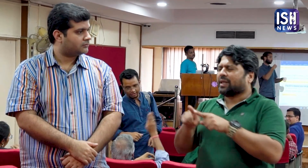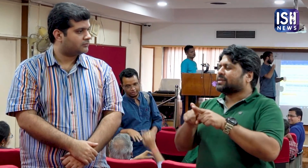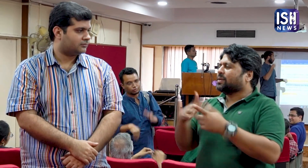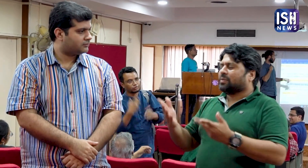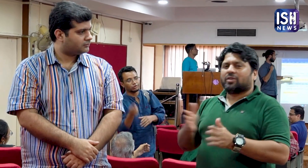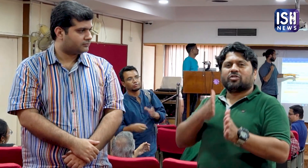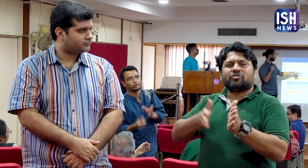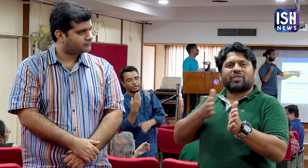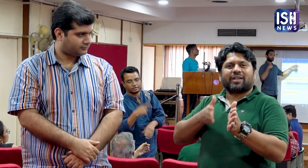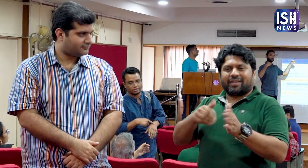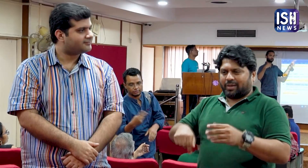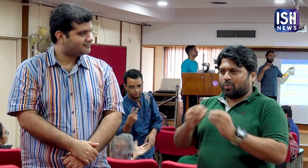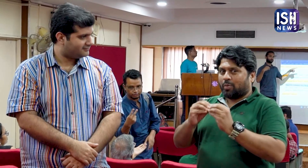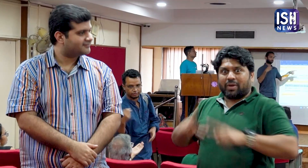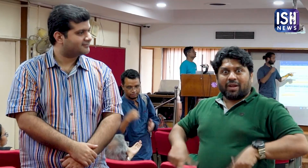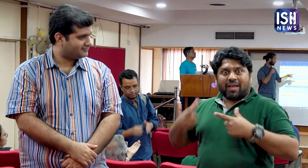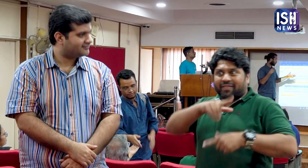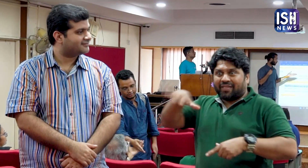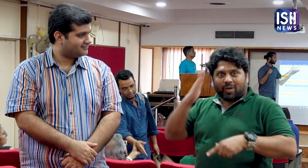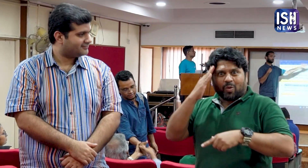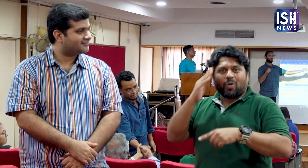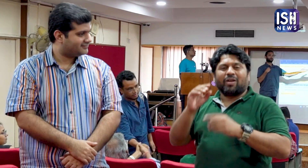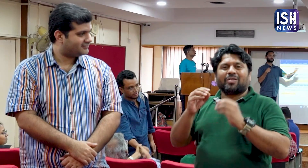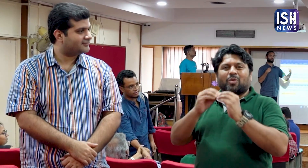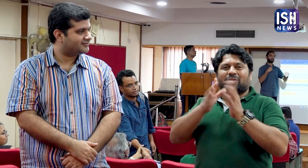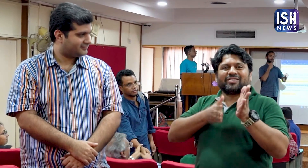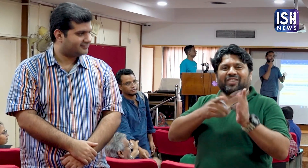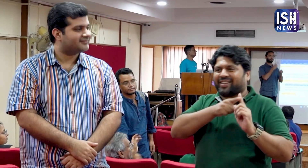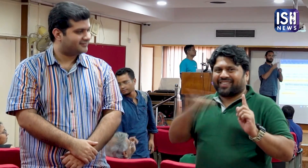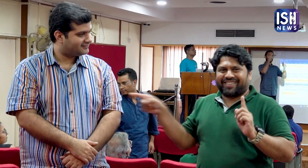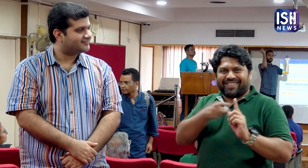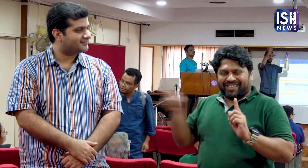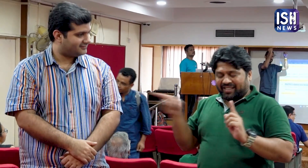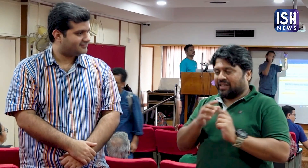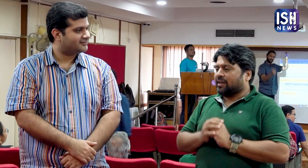For example trains. Those living in Mumbai know about local trains.